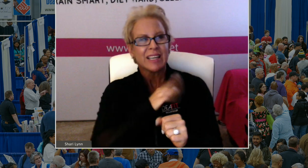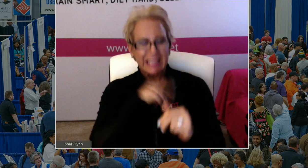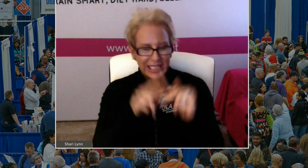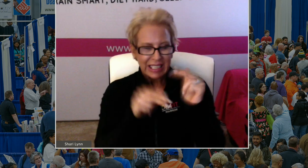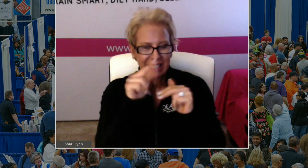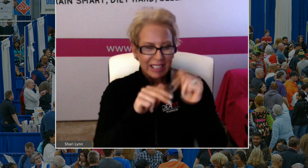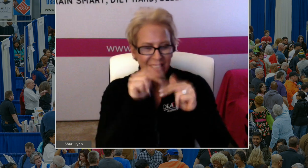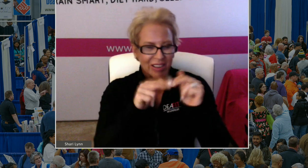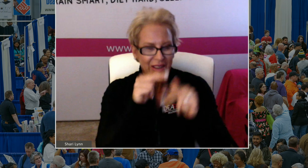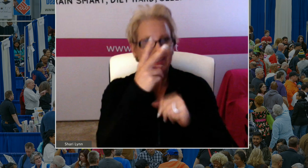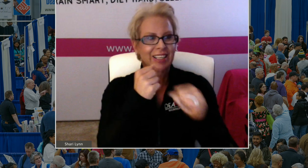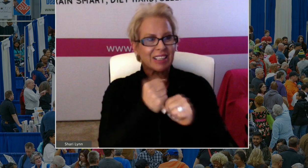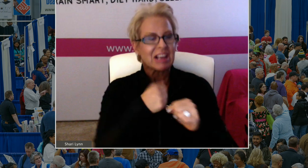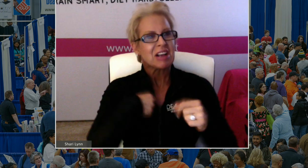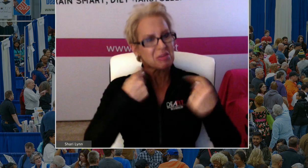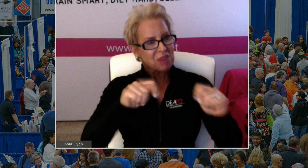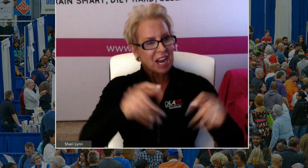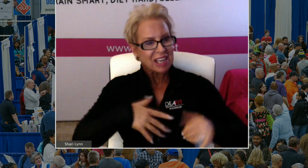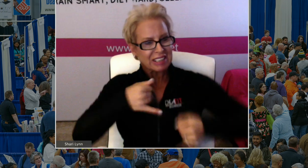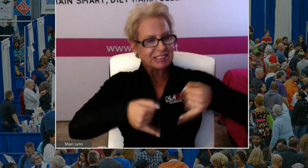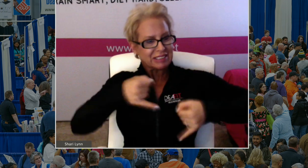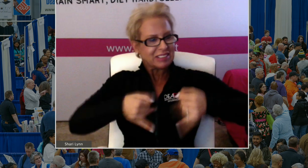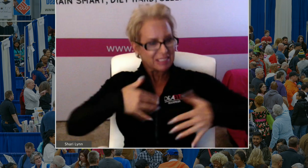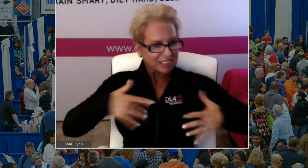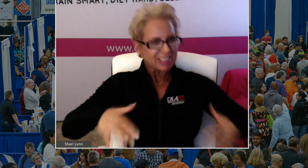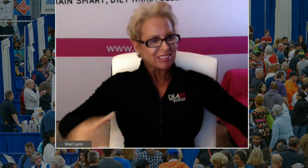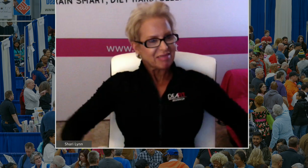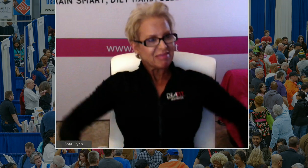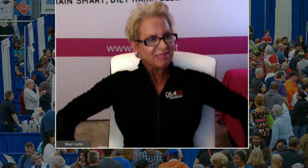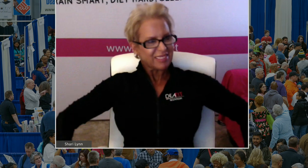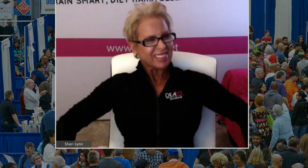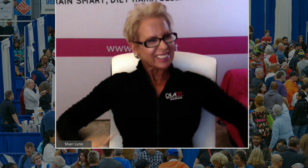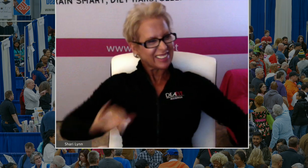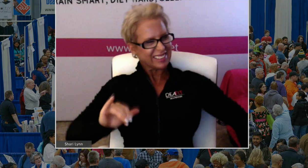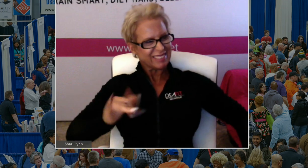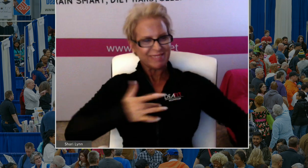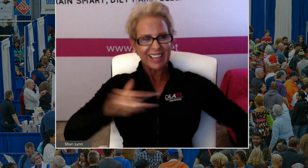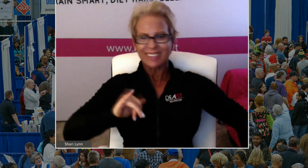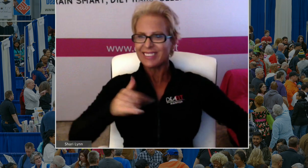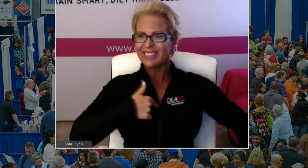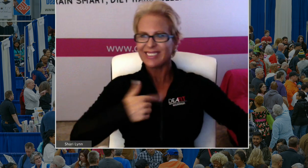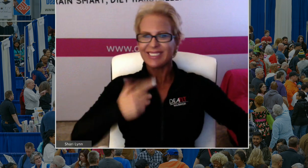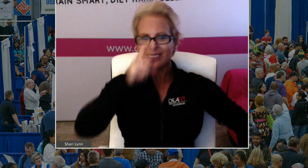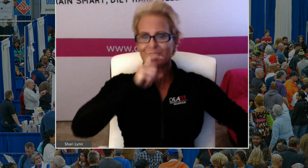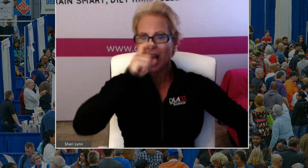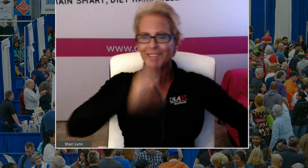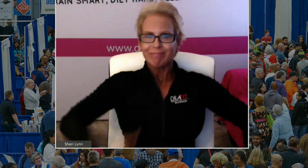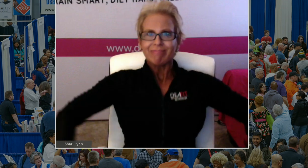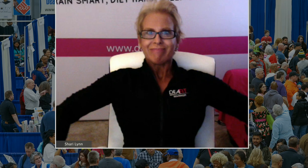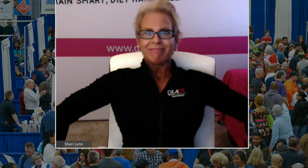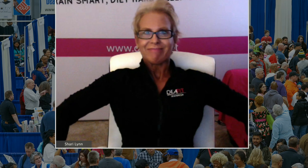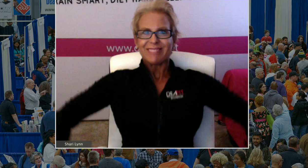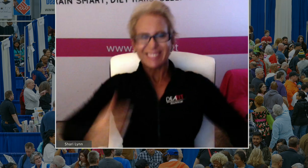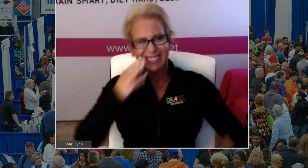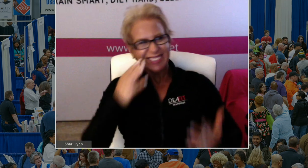and then I tried using heels and all that, and it felt like I was a doll.